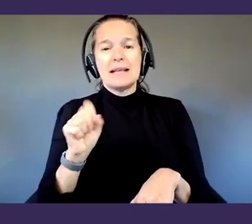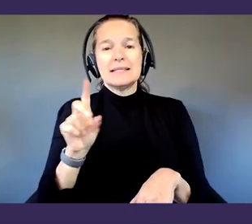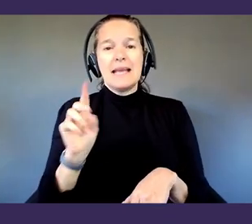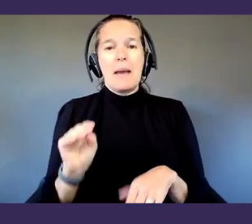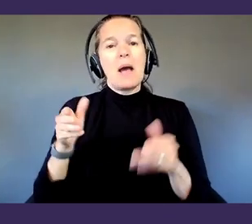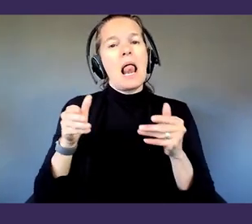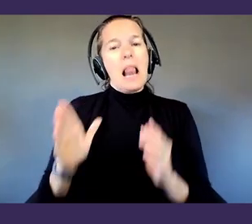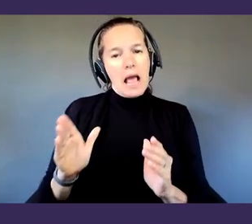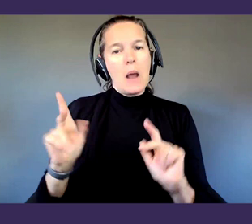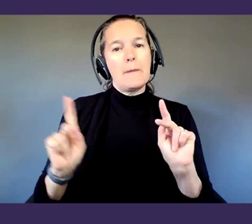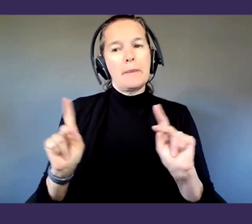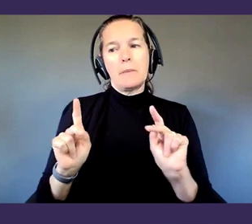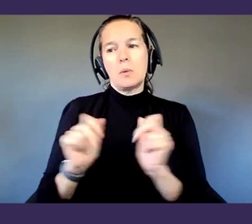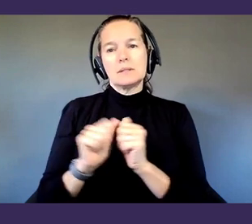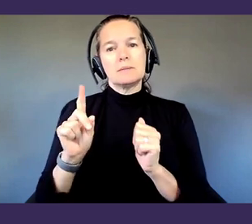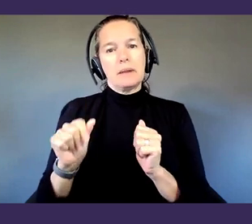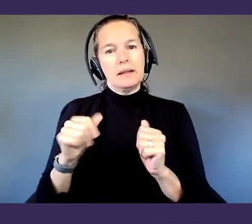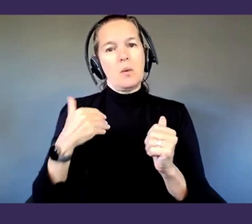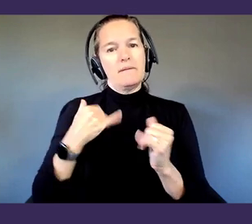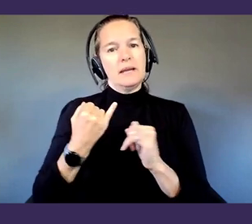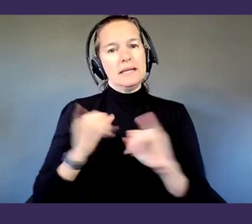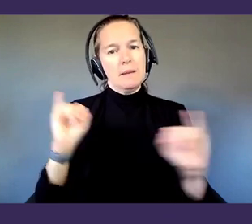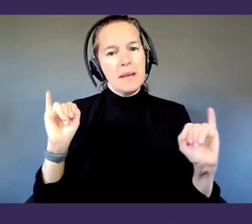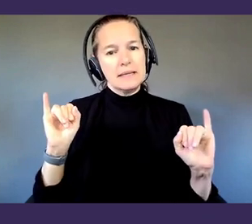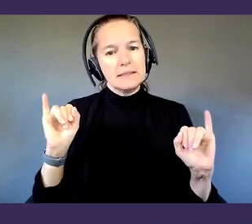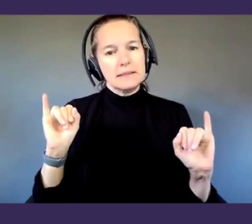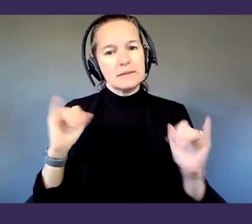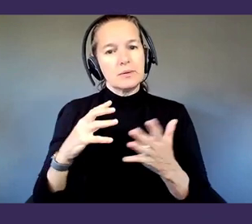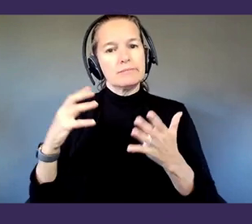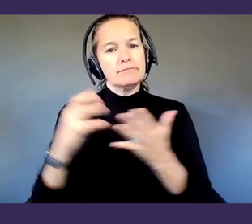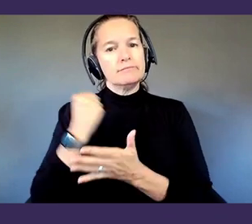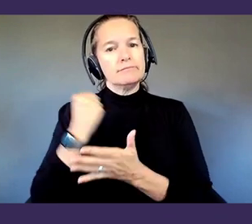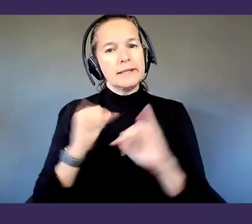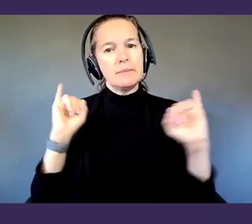to maintain independence, to gain independence in the way that they can.